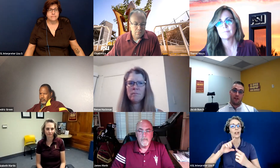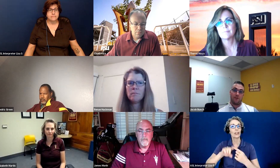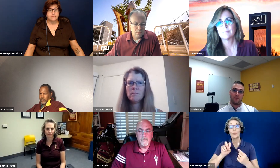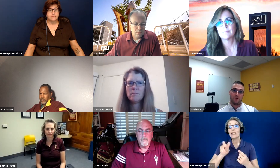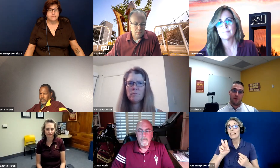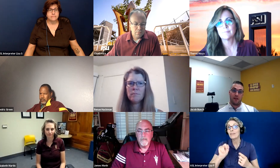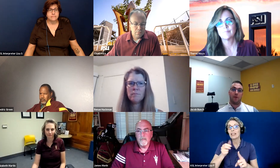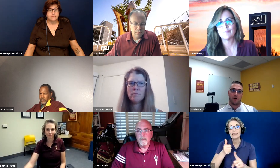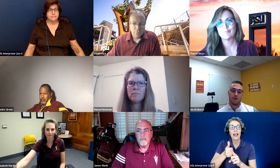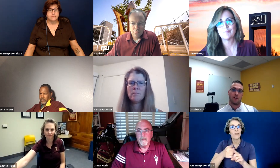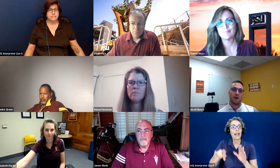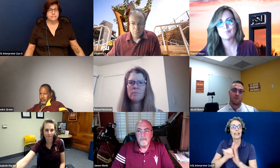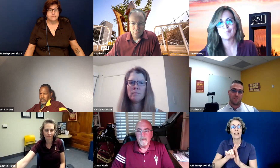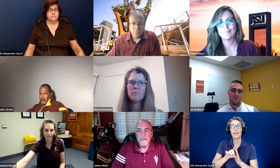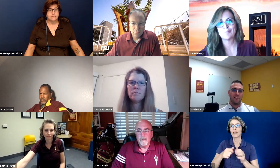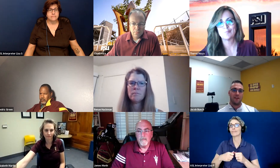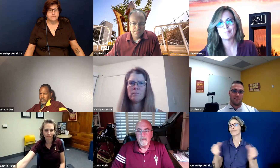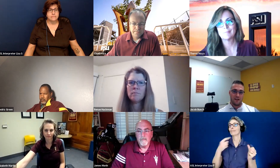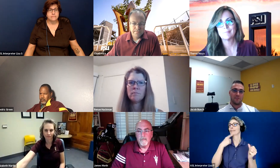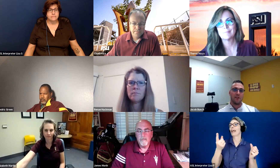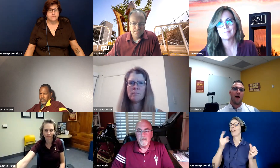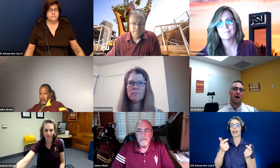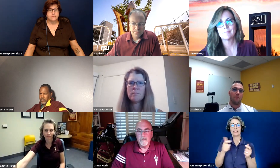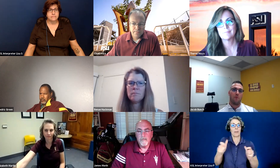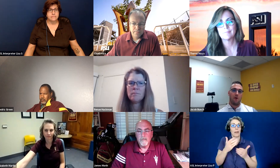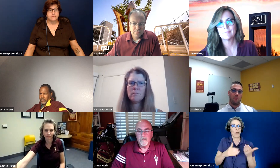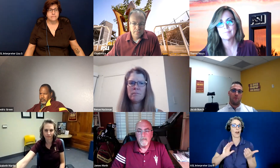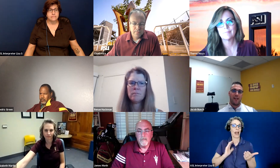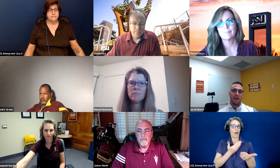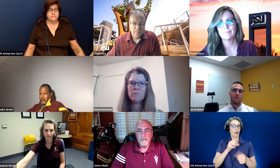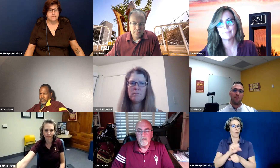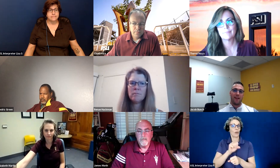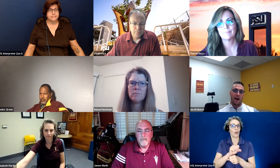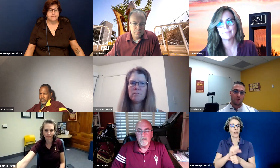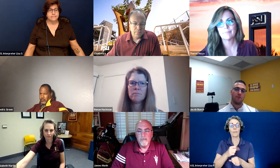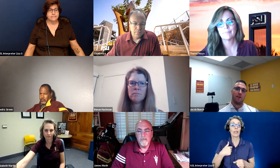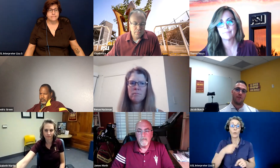is a big part of what our office does. We can't seek out students